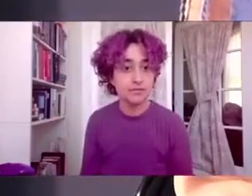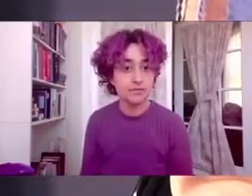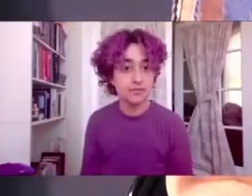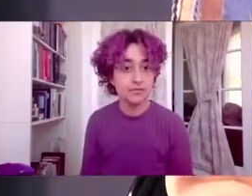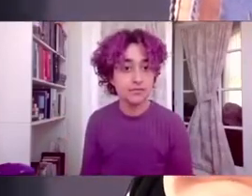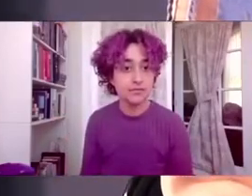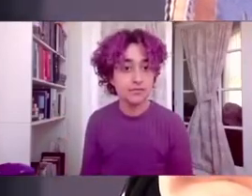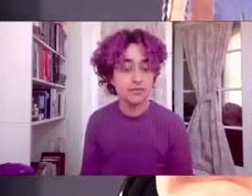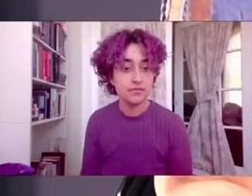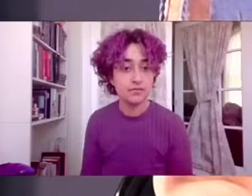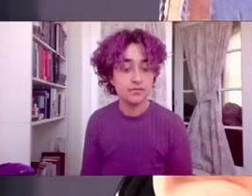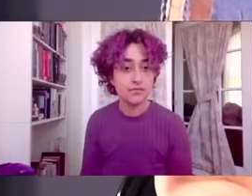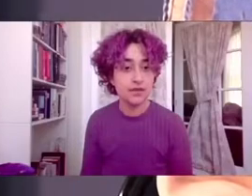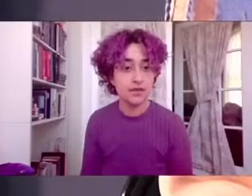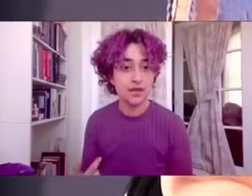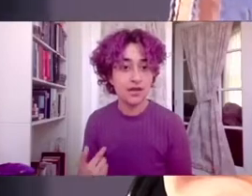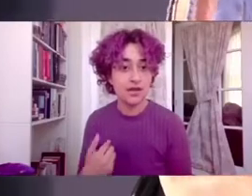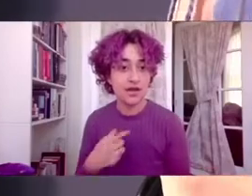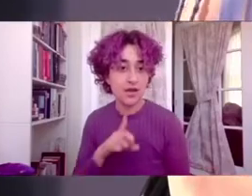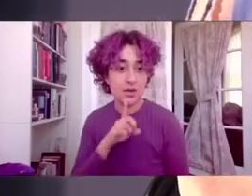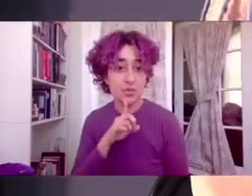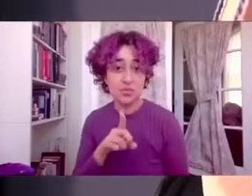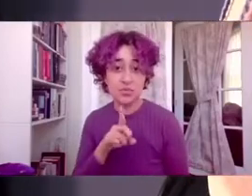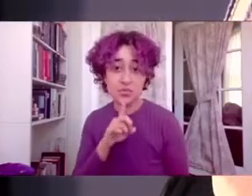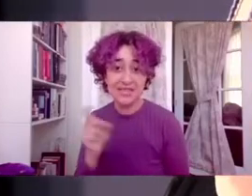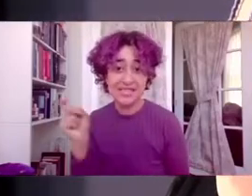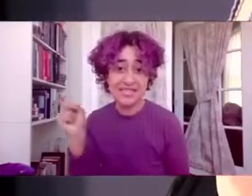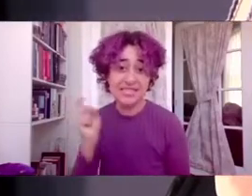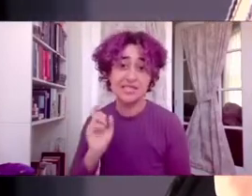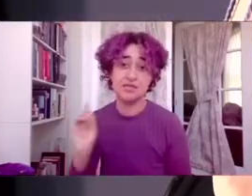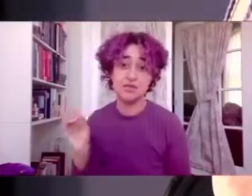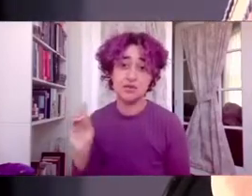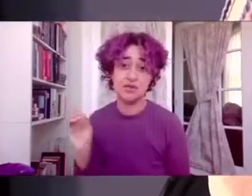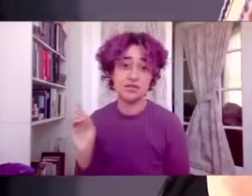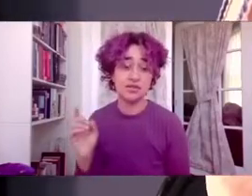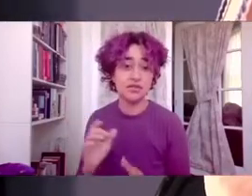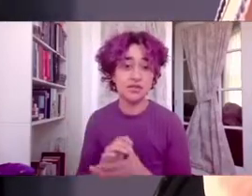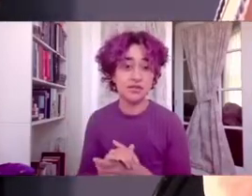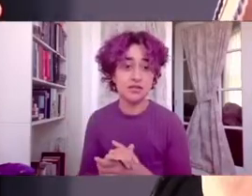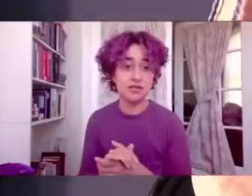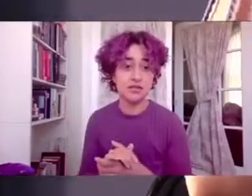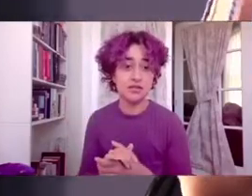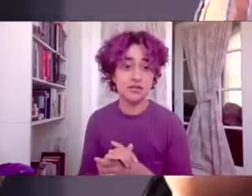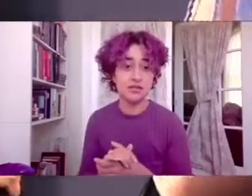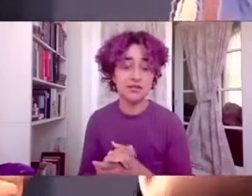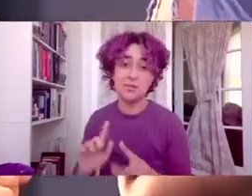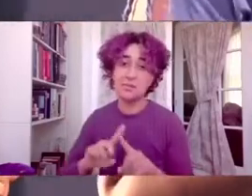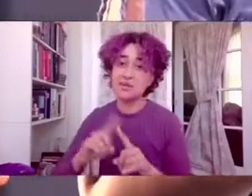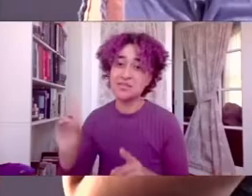I really, really believe in democracy. And you know, democracy just broke my heart.